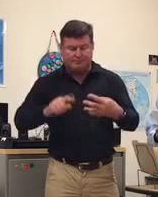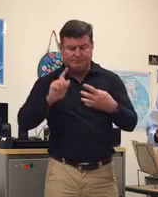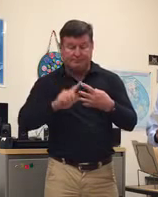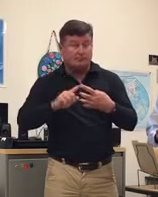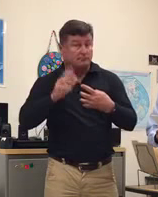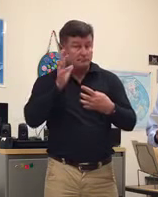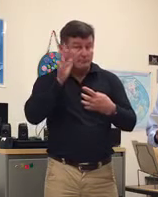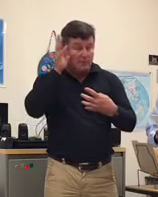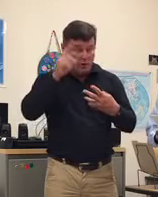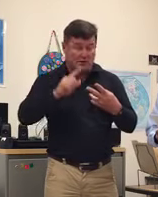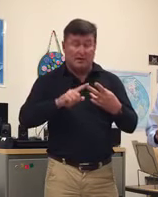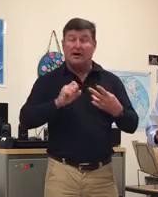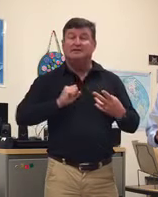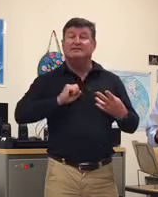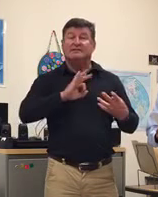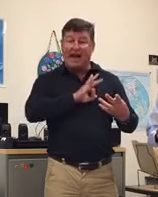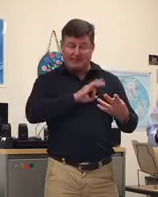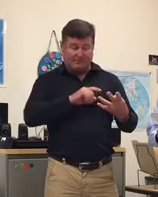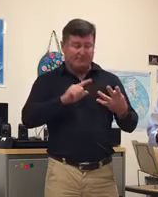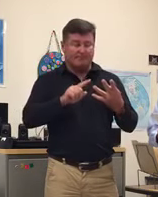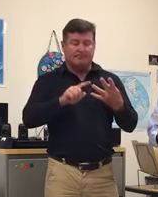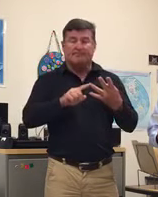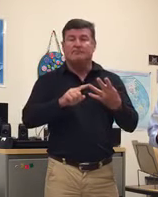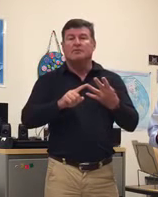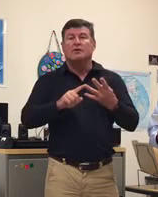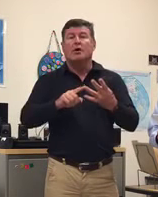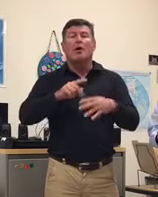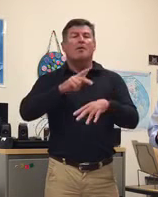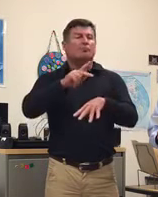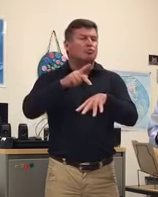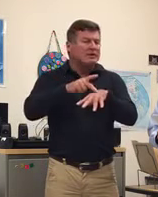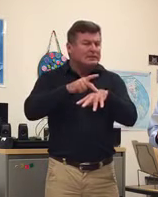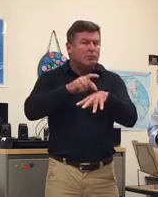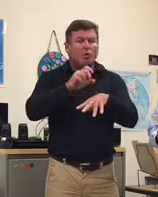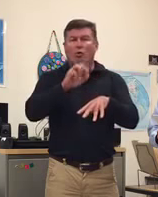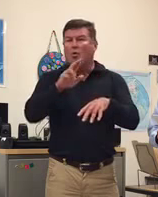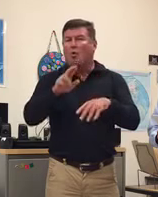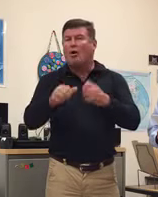A request by a parent, a request by a campus staff member, a request by a campus